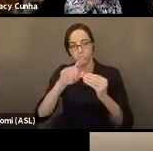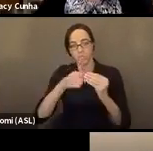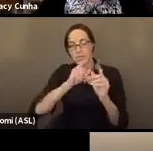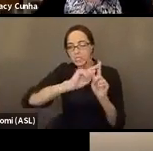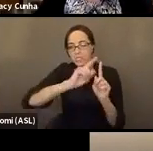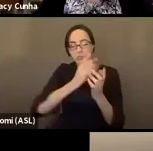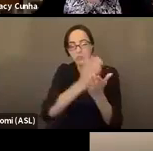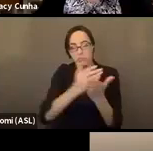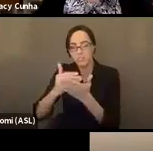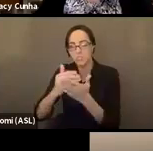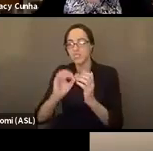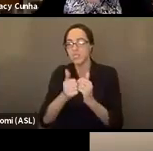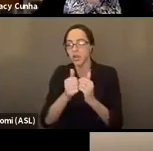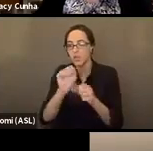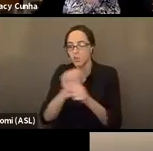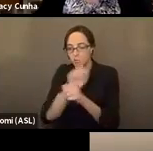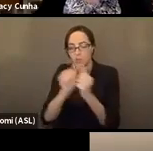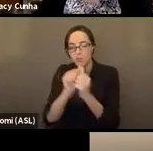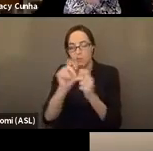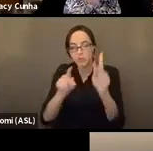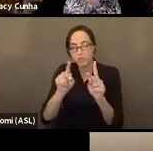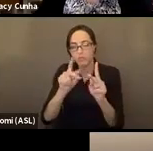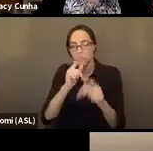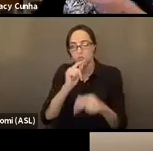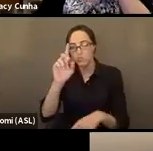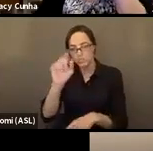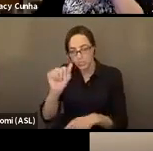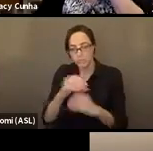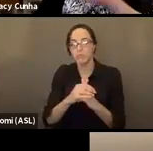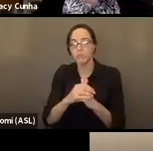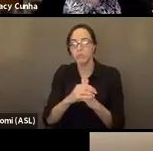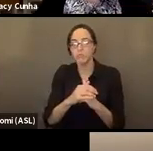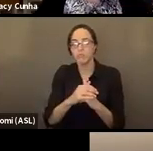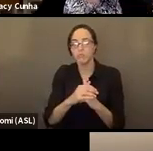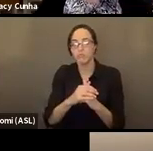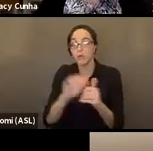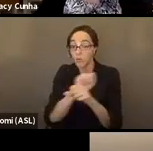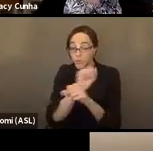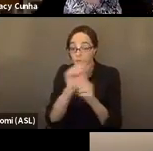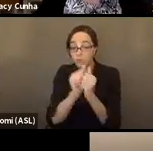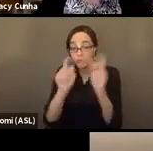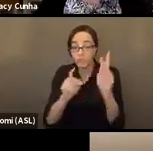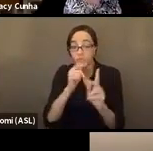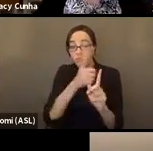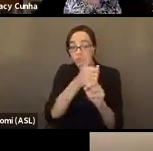people with disabilities and older adults and so they can contact me through my office